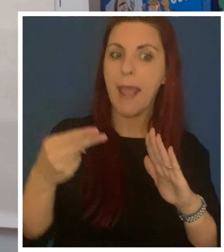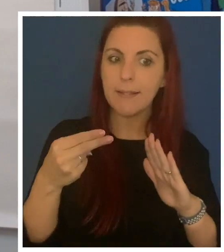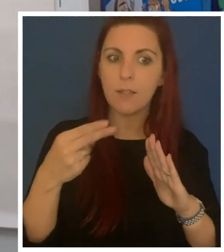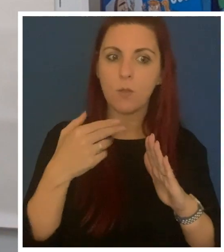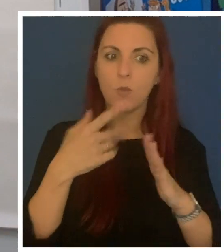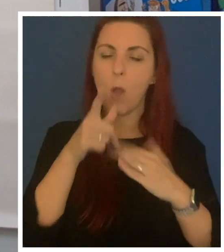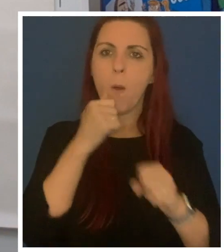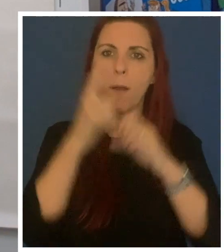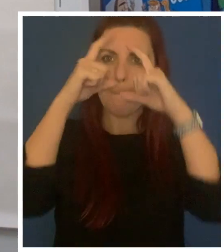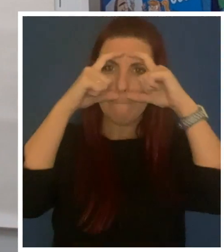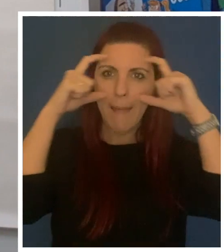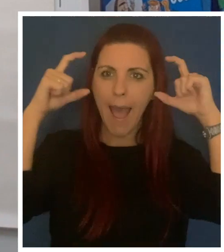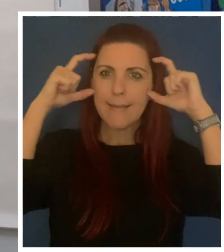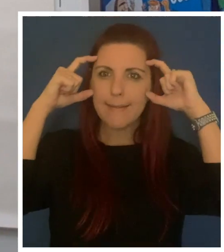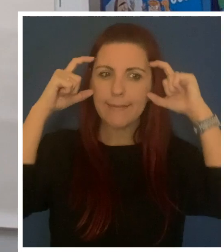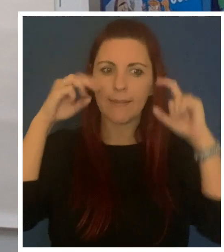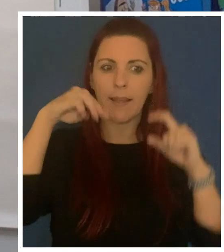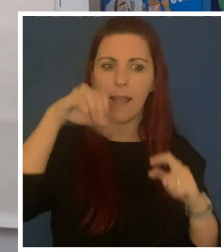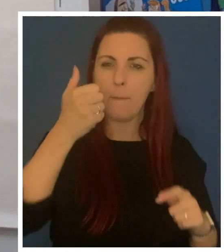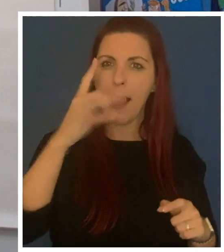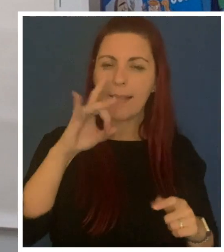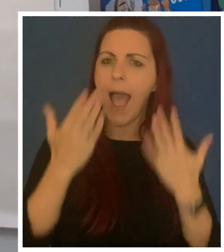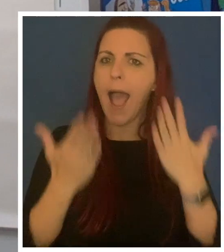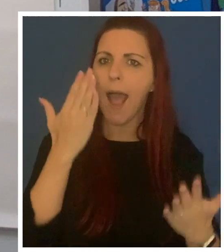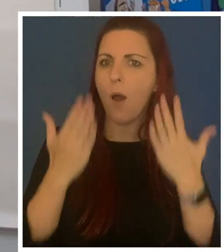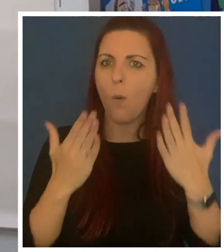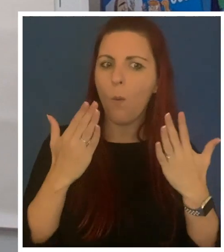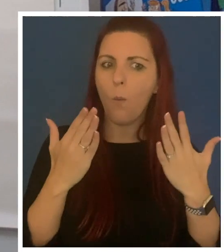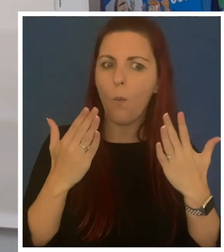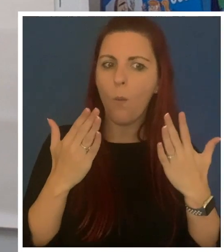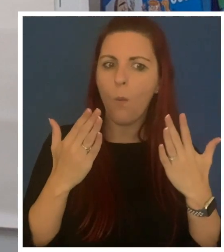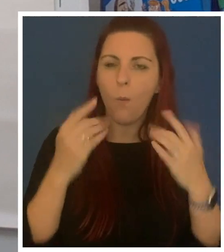Now we're going to do the mask by doing a long rectangle like this, so flat